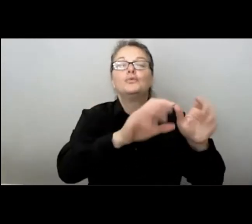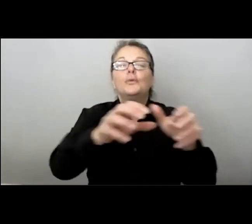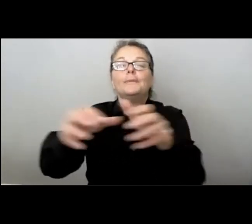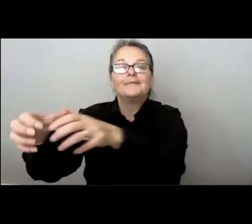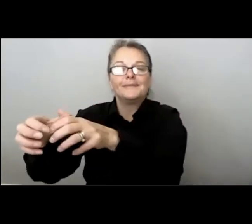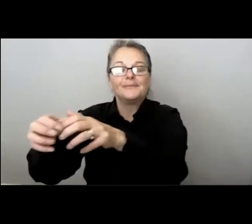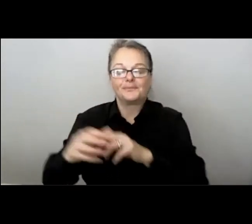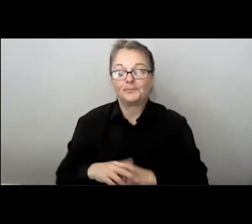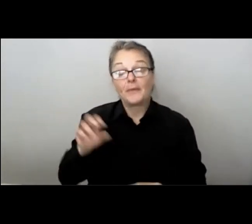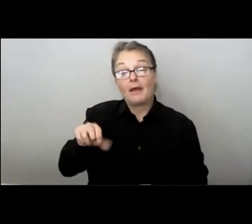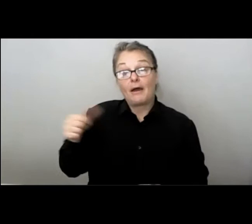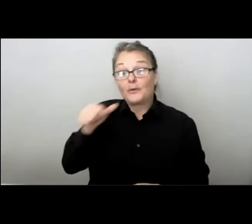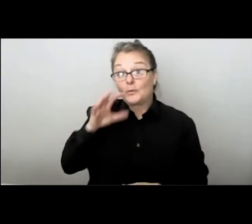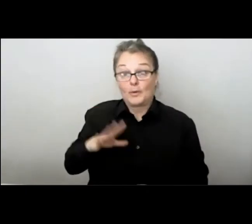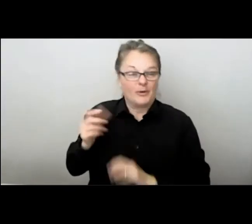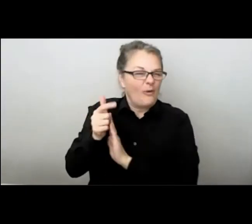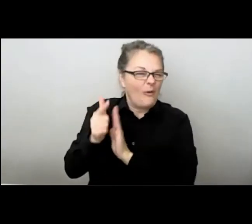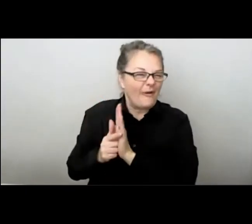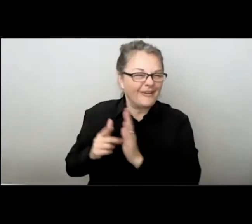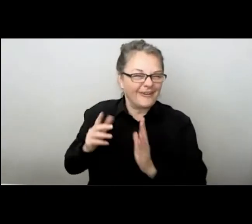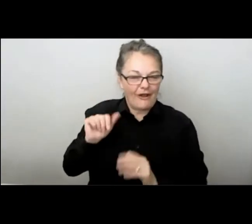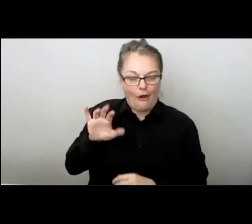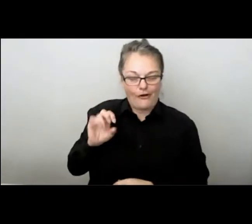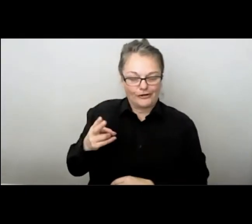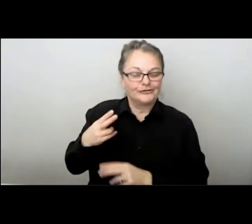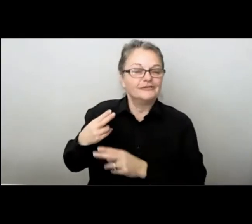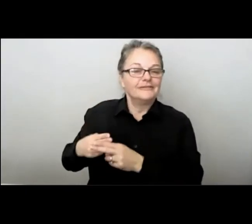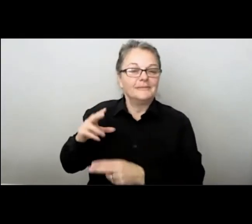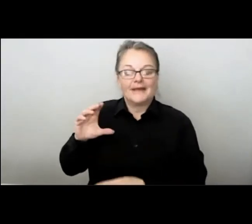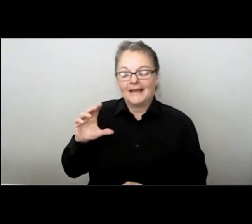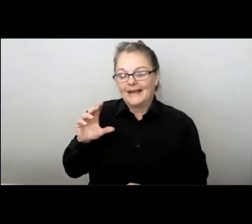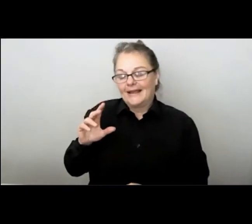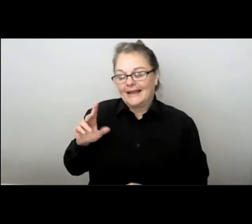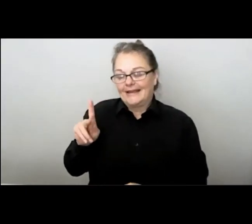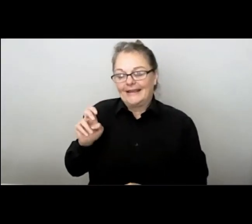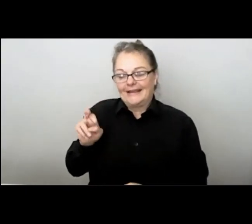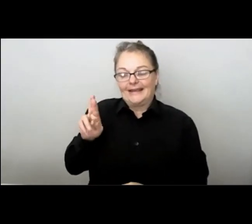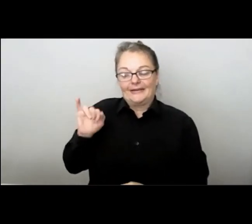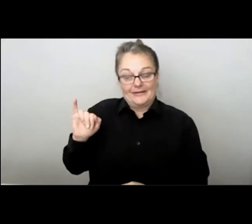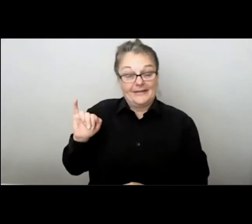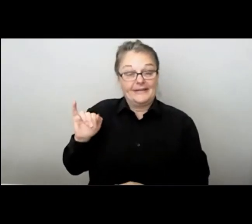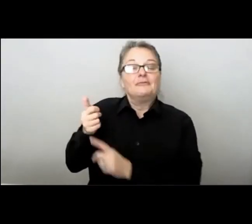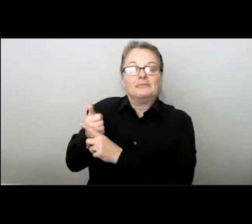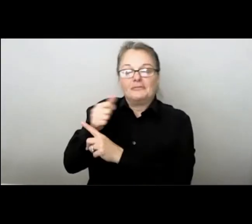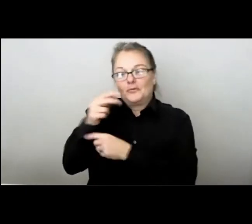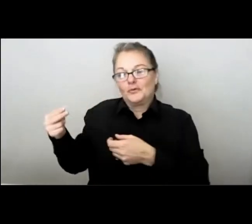KERRI, ANOTHER LAWYER FROM ARCH WILL BE JOINING US LATER, TO LEAD ONE OF THESE BREAKOUT ROOMS.